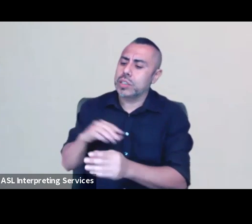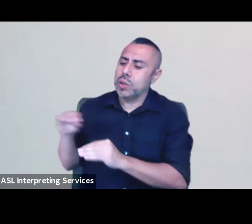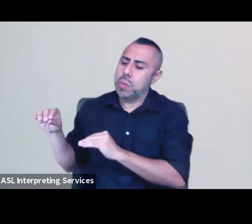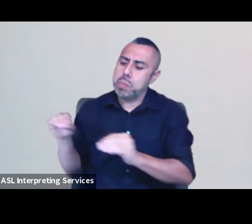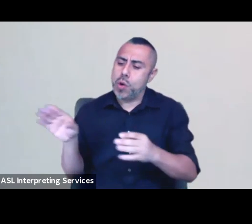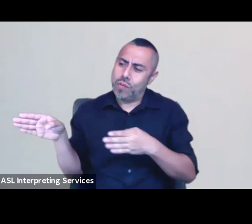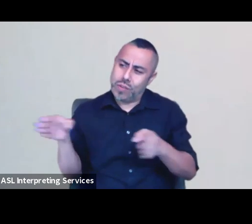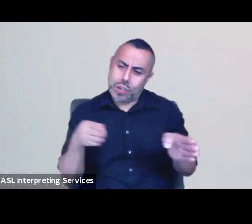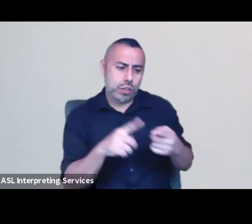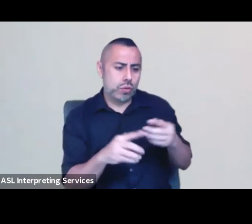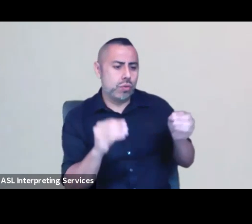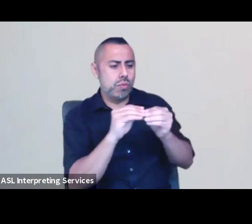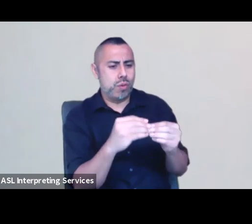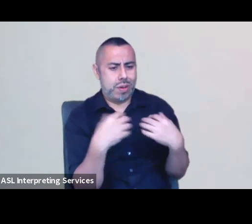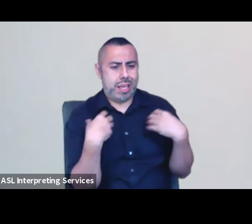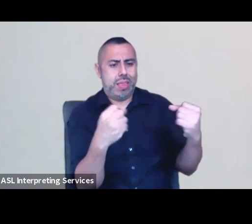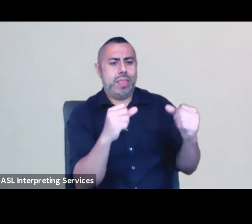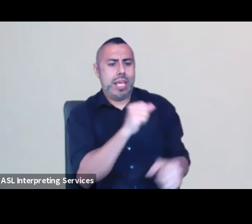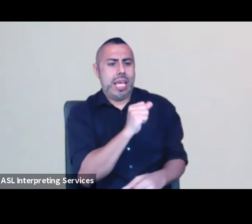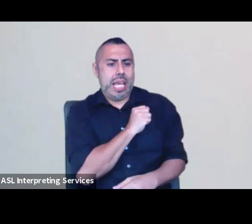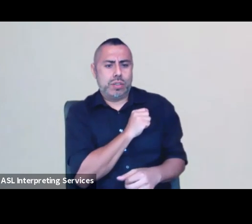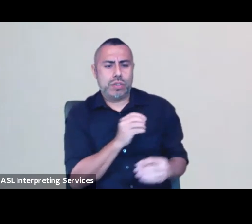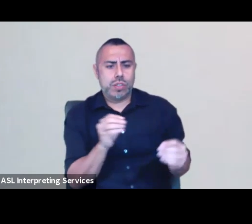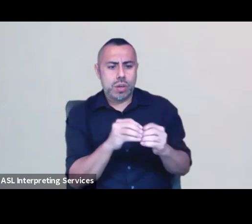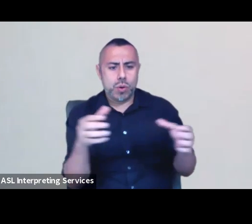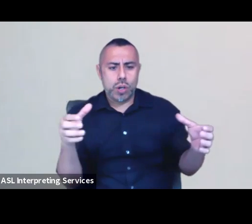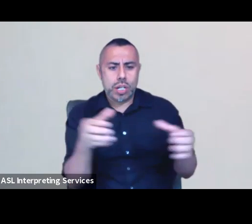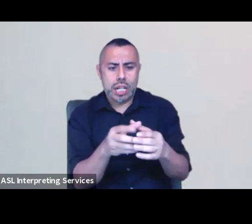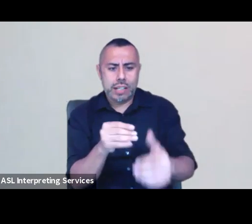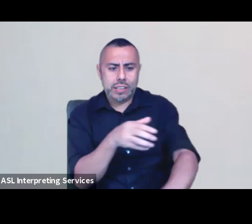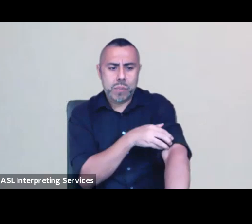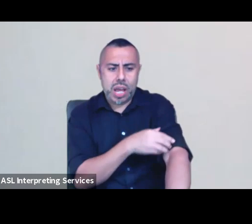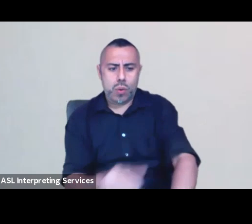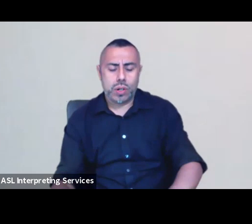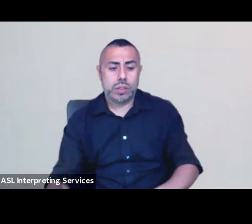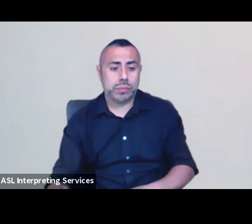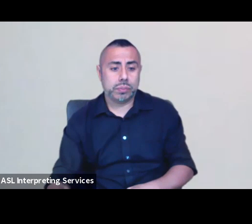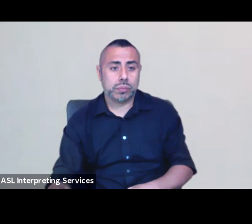In a time of crisis, I'm not sure we can realistically move towards abundance thinking,